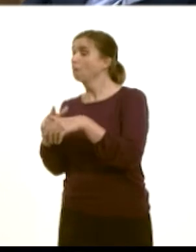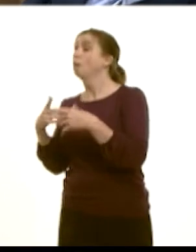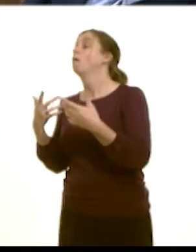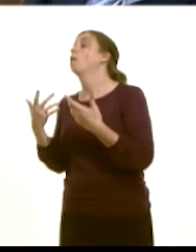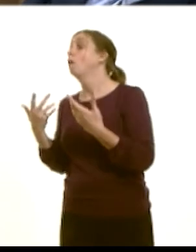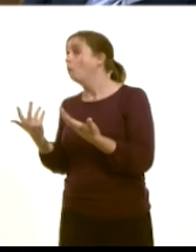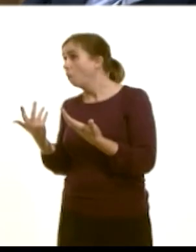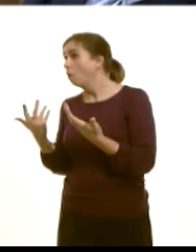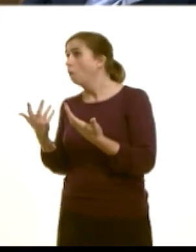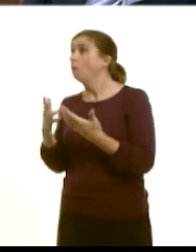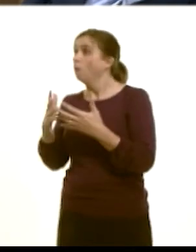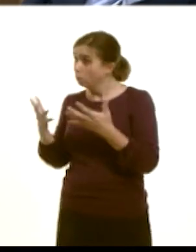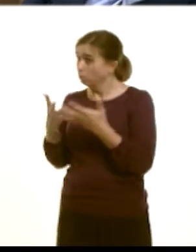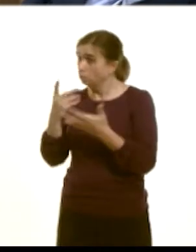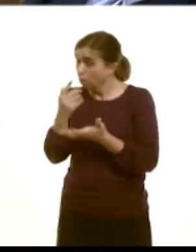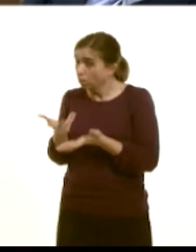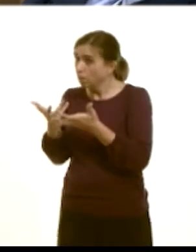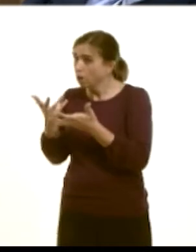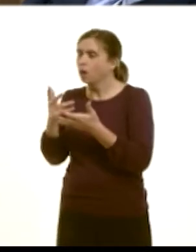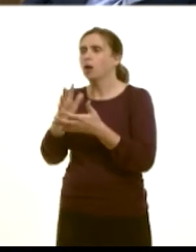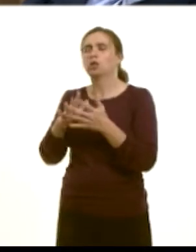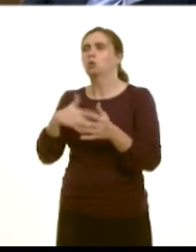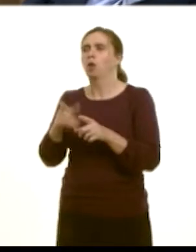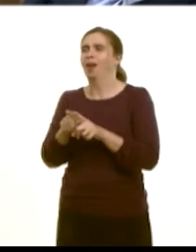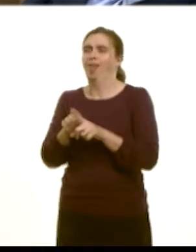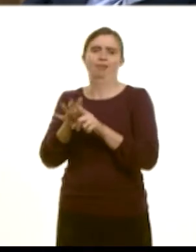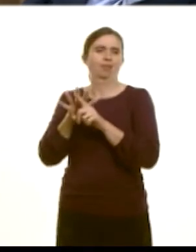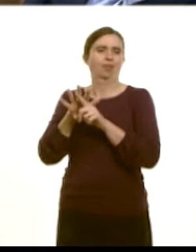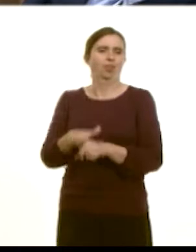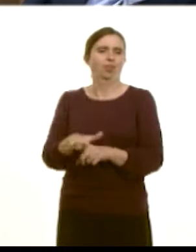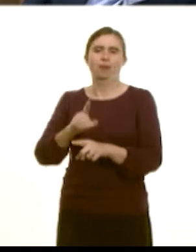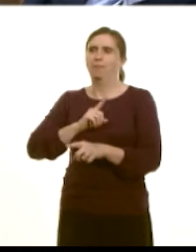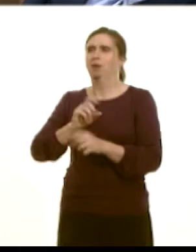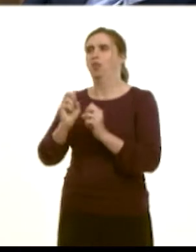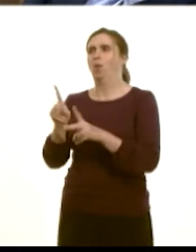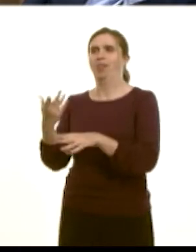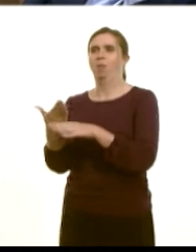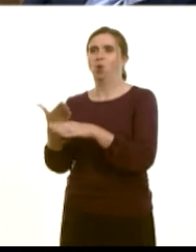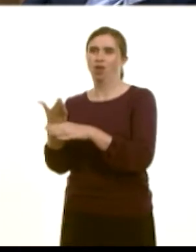to make sure that there is no indirect discrimination because of working practices, and to increase